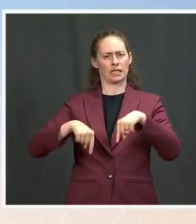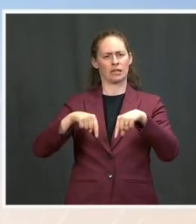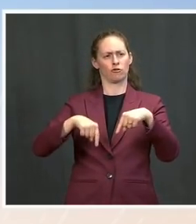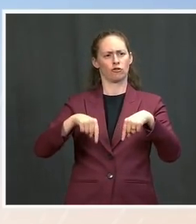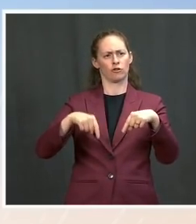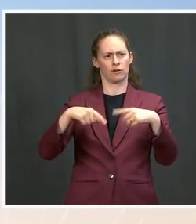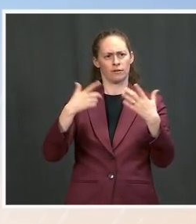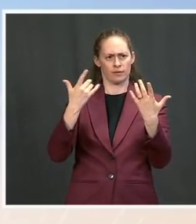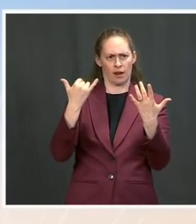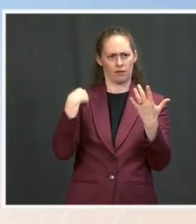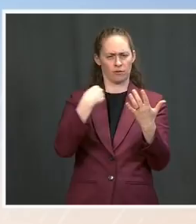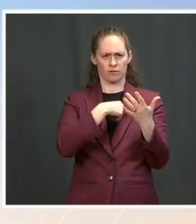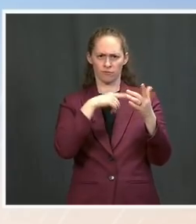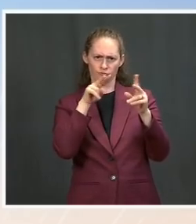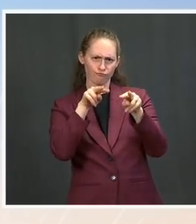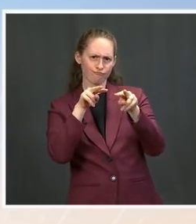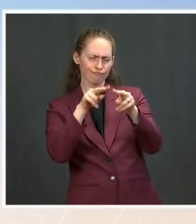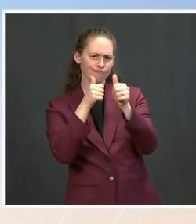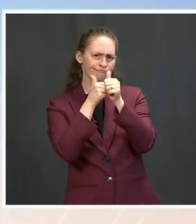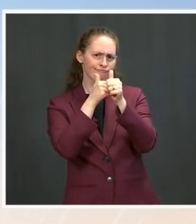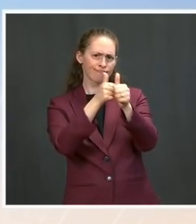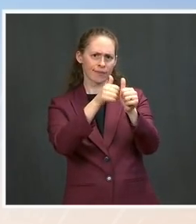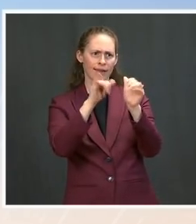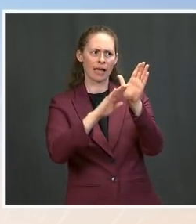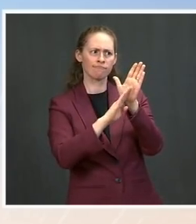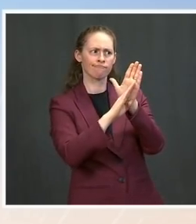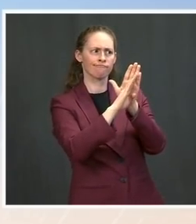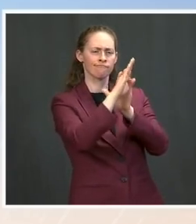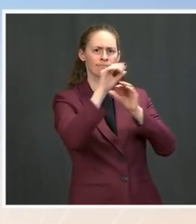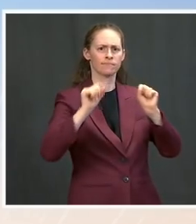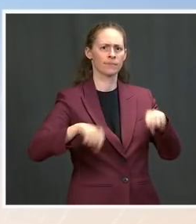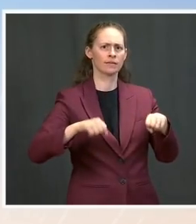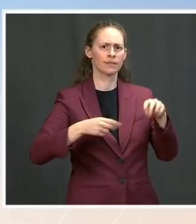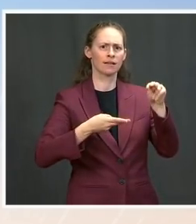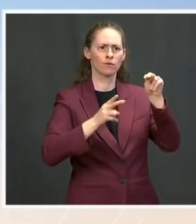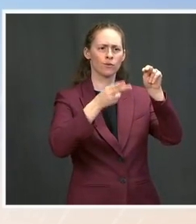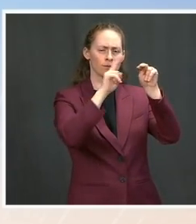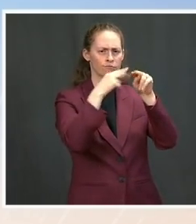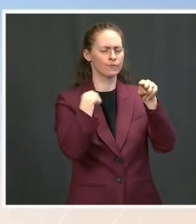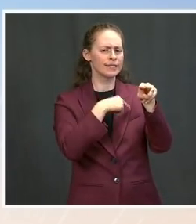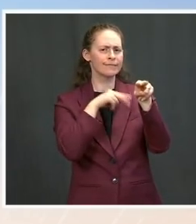and our economic experts have conveyed that they think this would be temporary